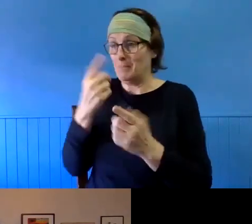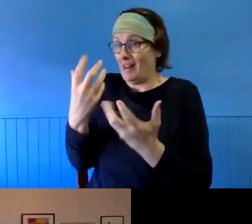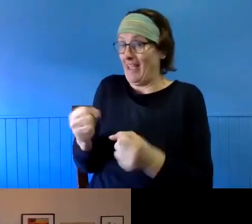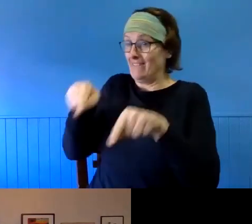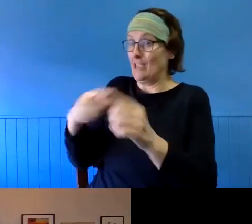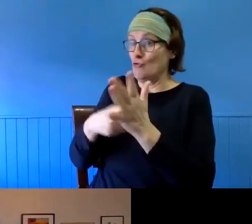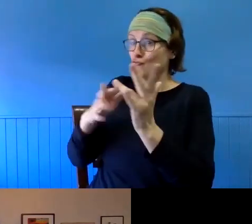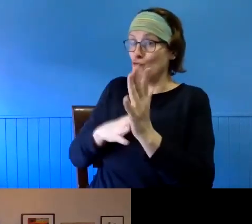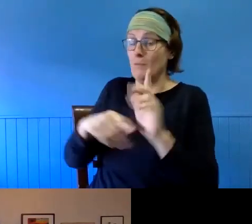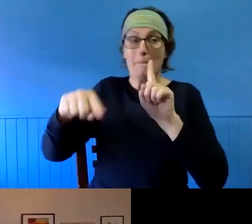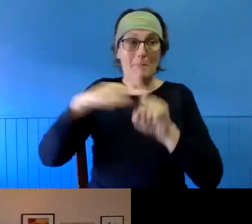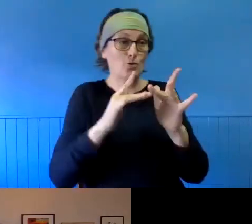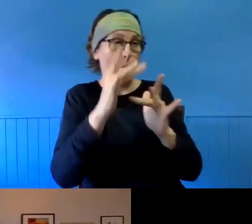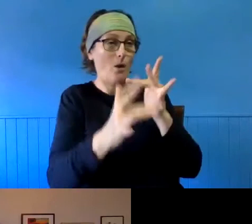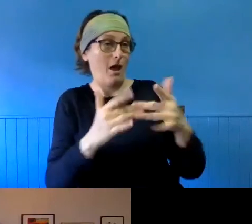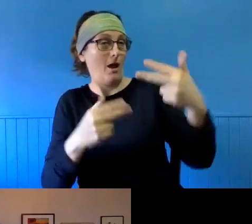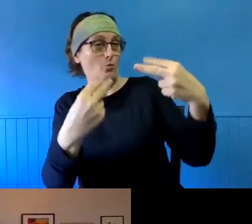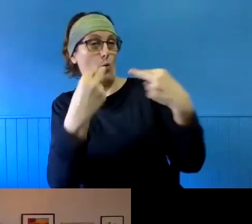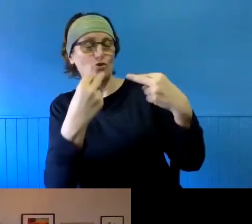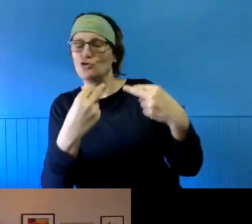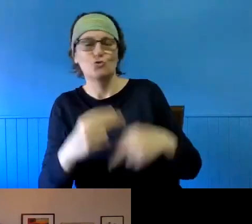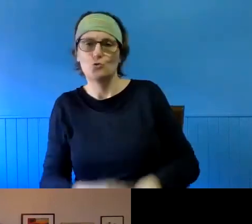Yes, no, I totally agree